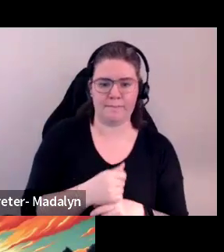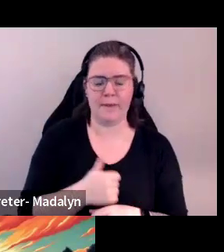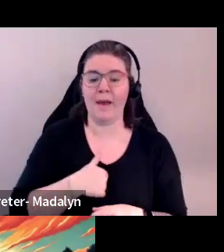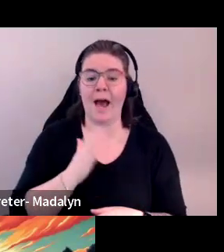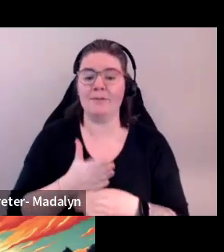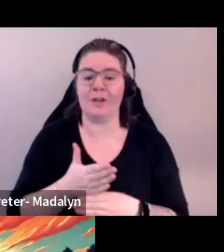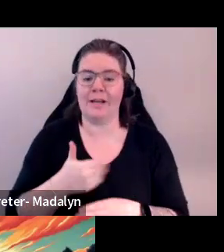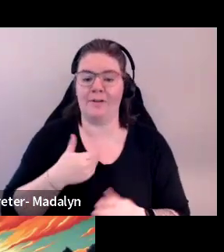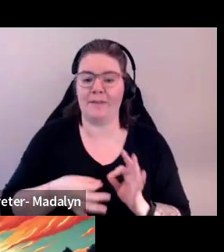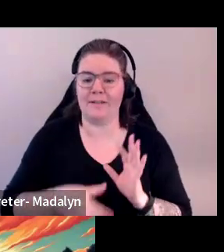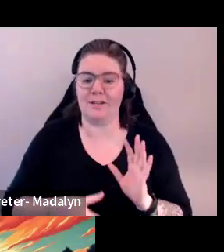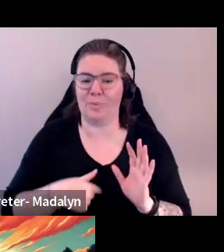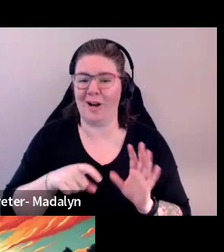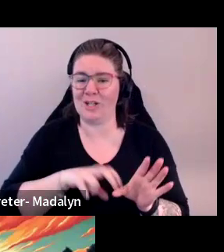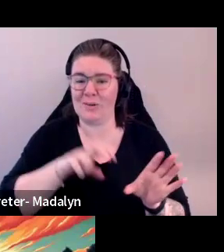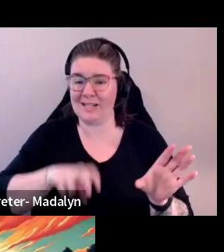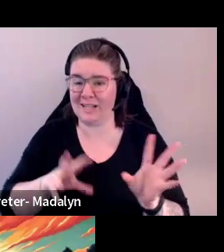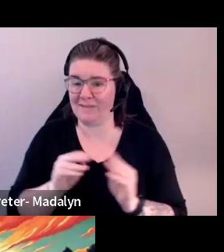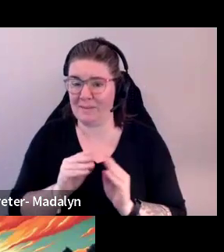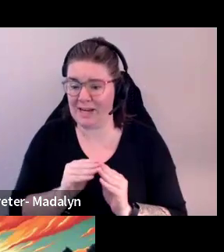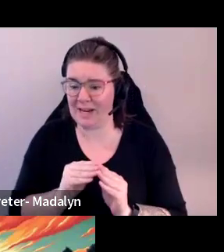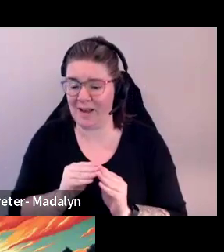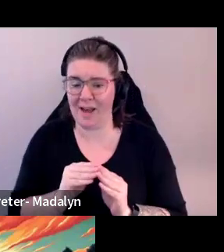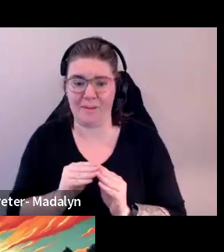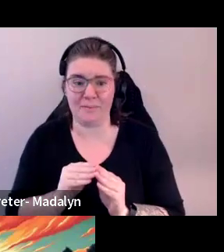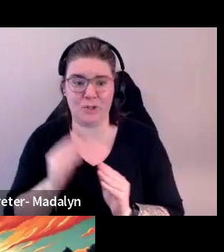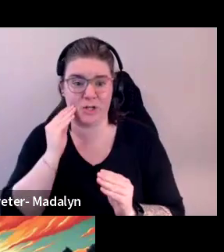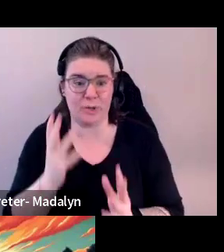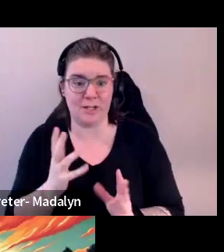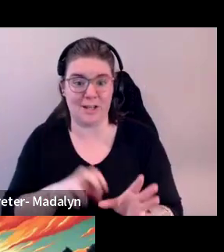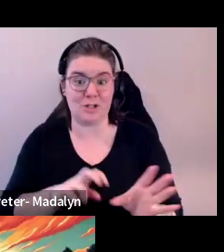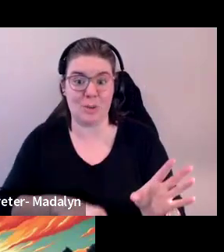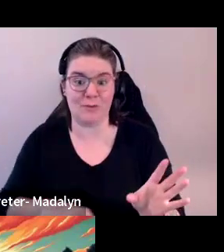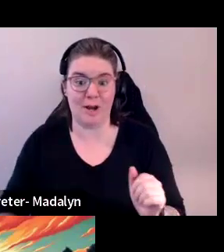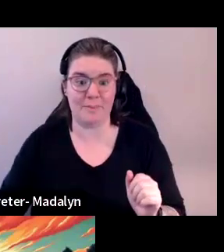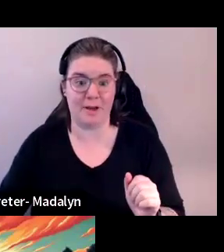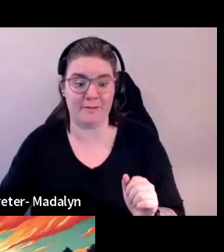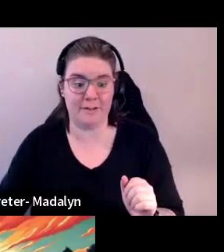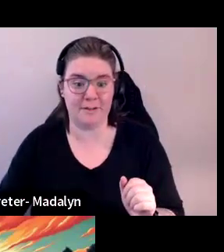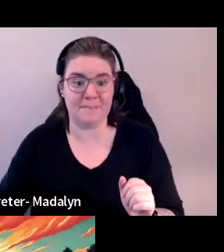Don Posh: One other thing, that. ASL Interpreter- Madalyn: I do need to leave the meeting. So I just wanted to let you know before I hopped off.